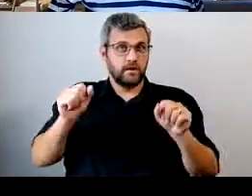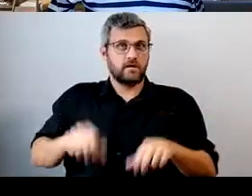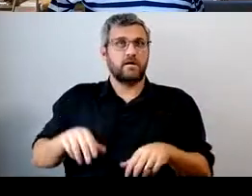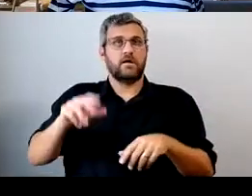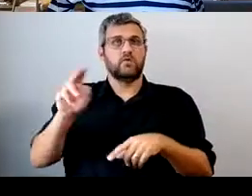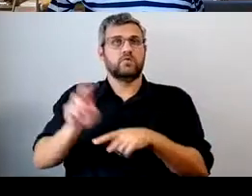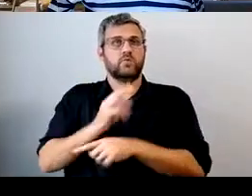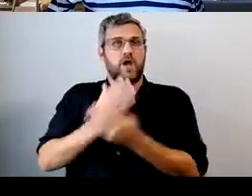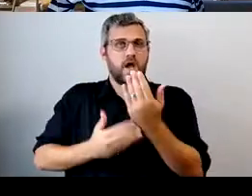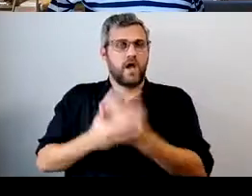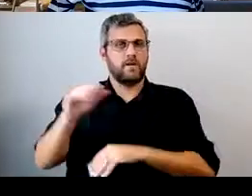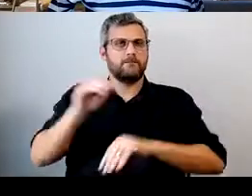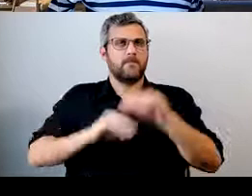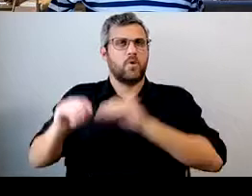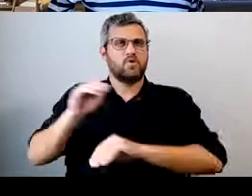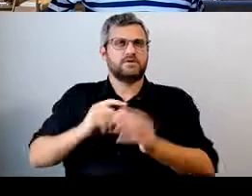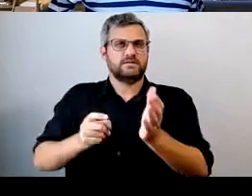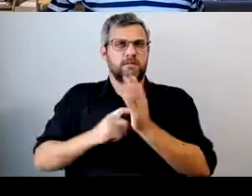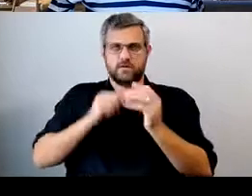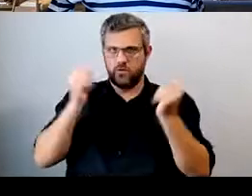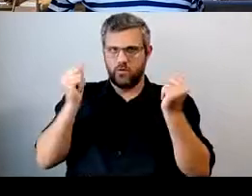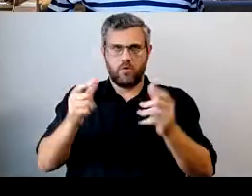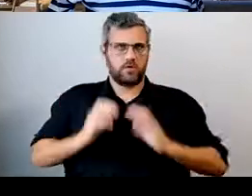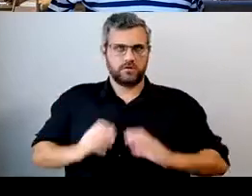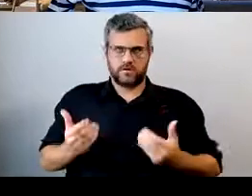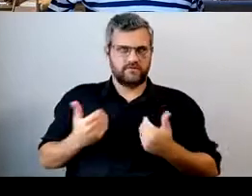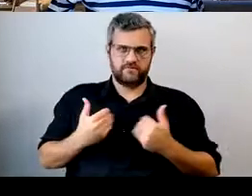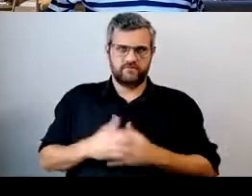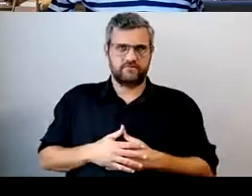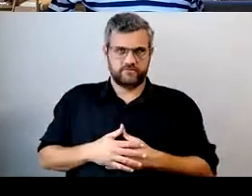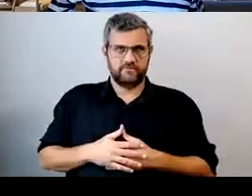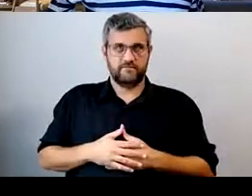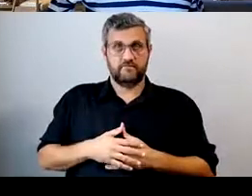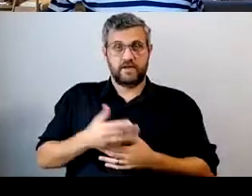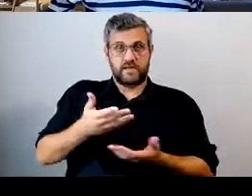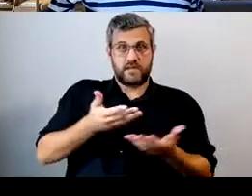and motor demands that not all clients possess. Having interactive materials available